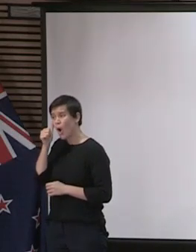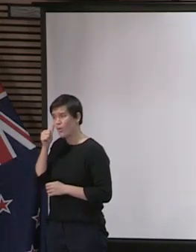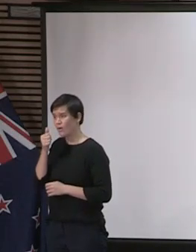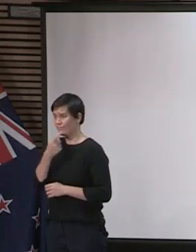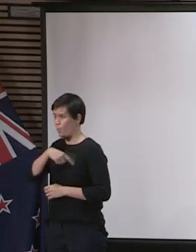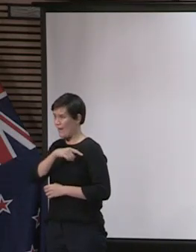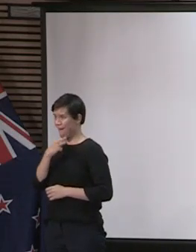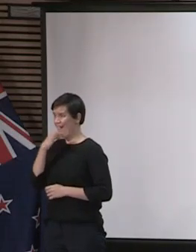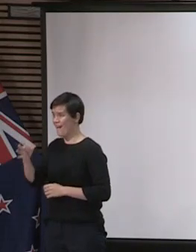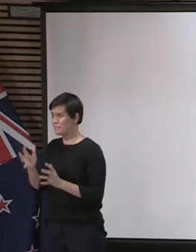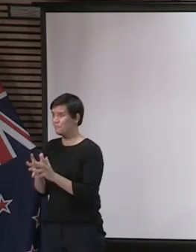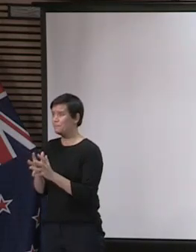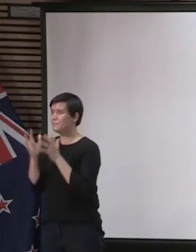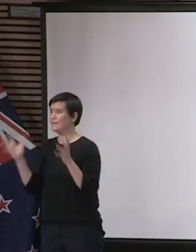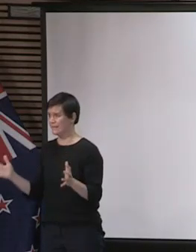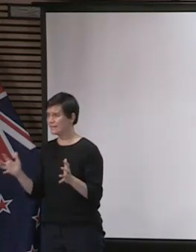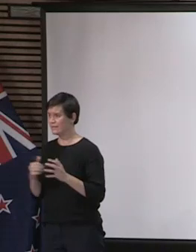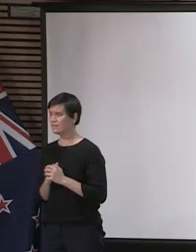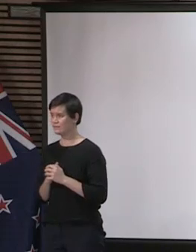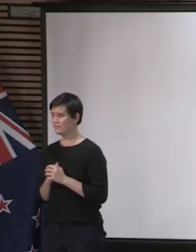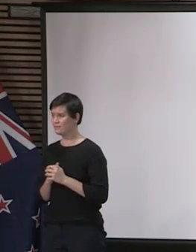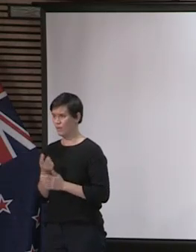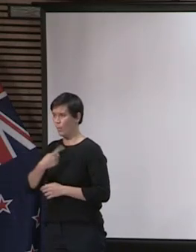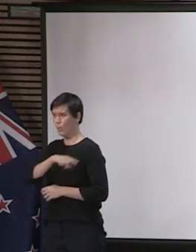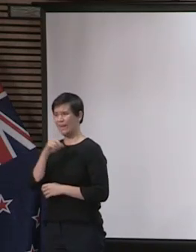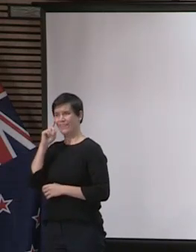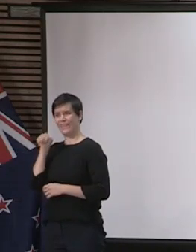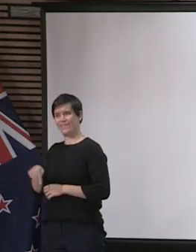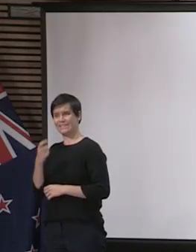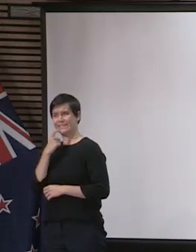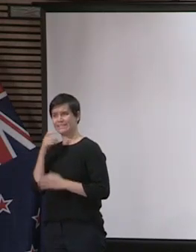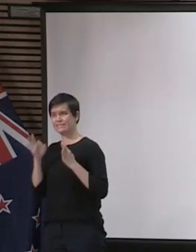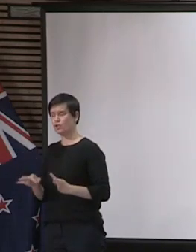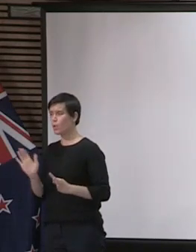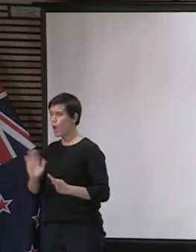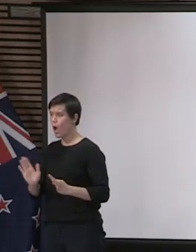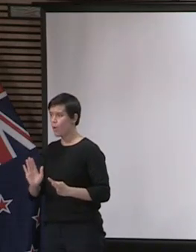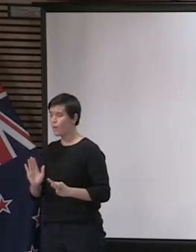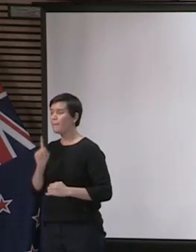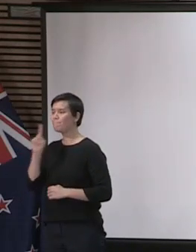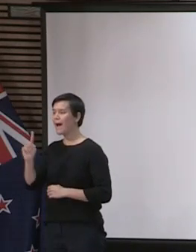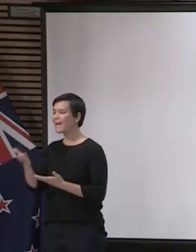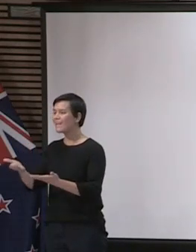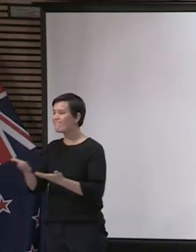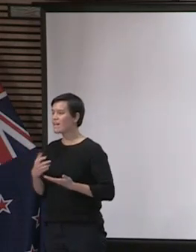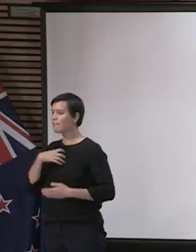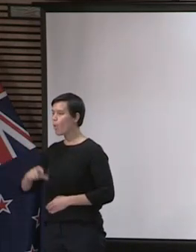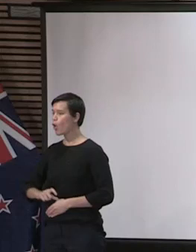waiting until next week, we know that is a big ask and we didn't take it lightly, but